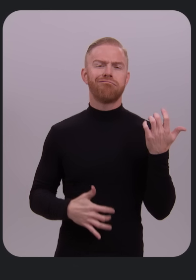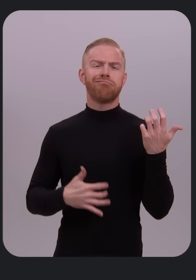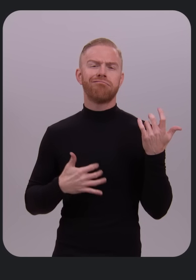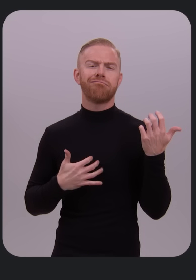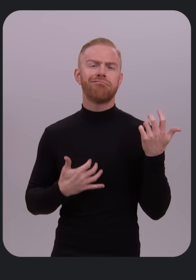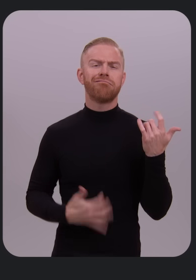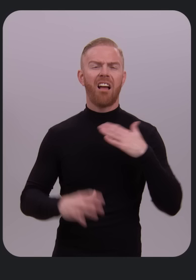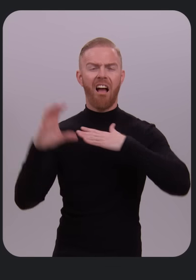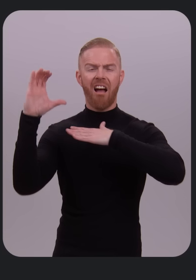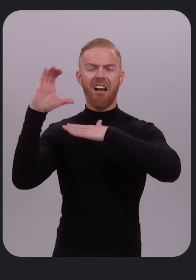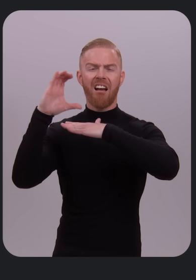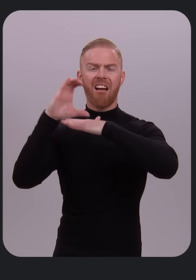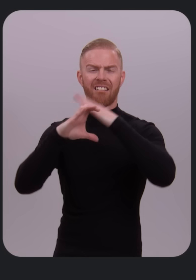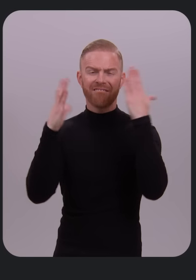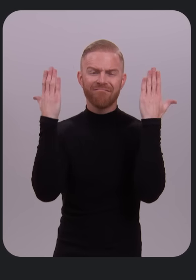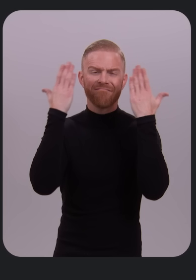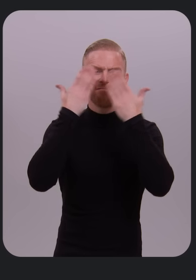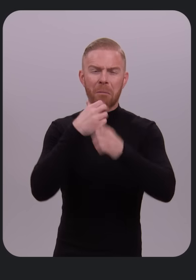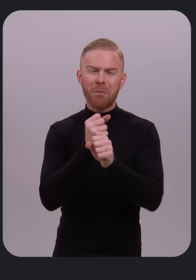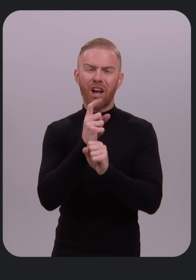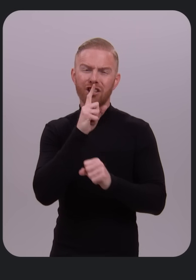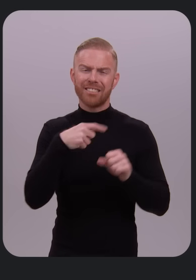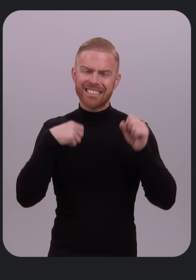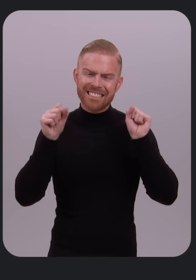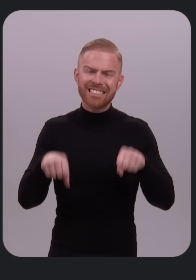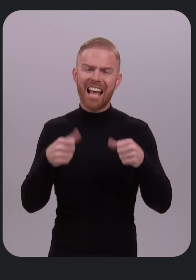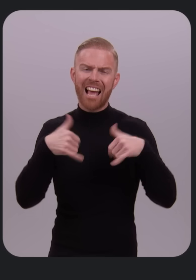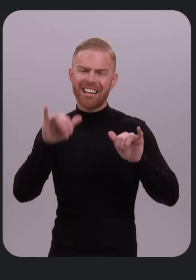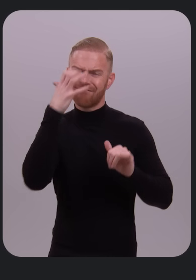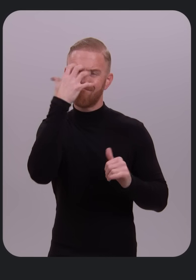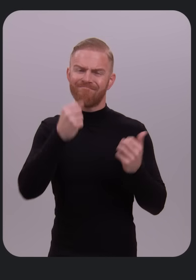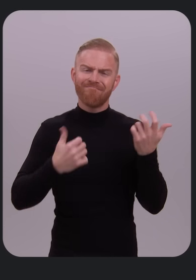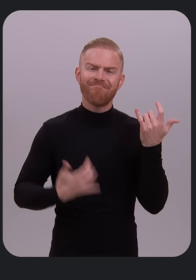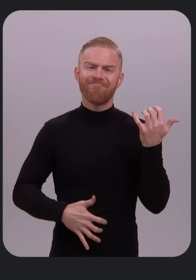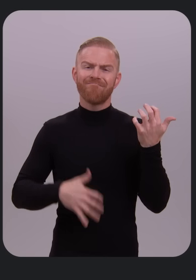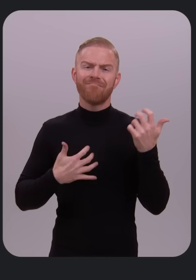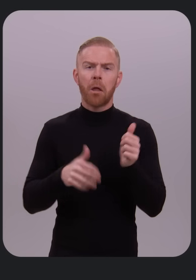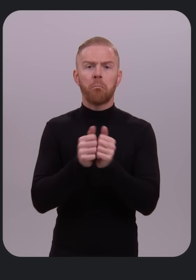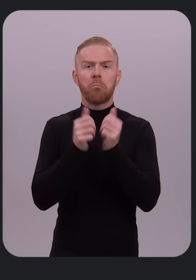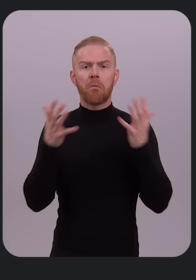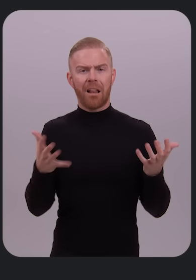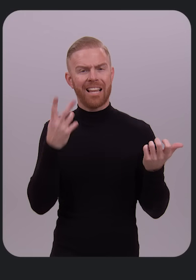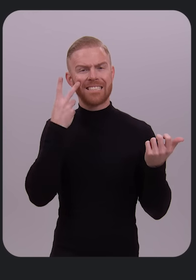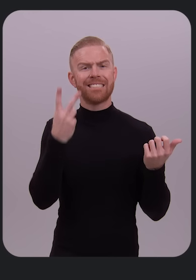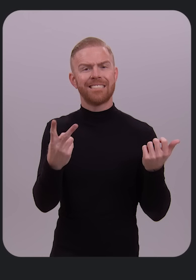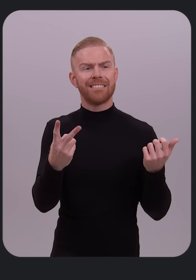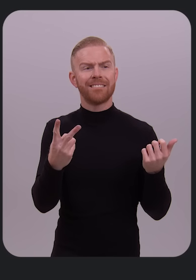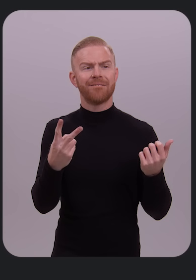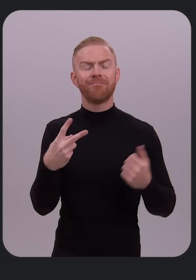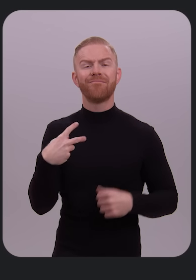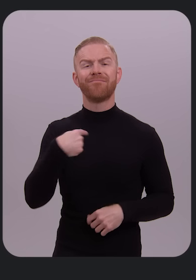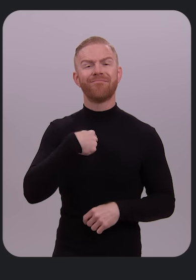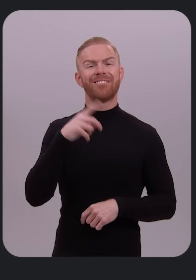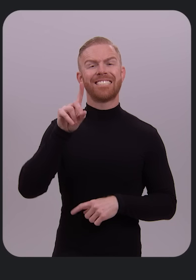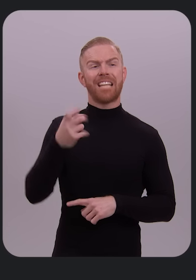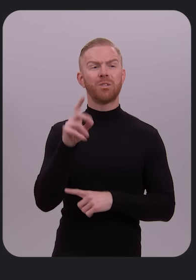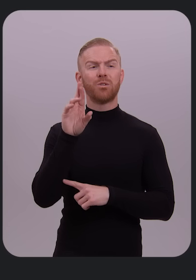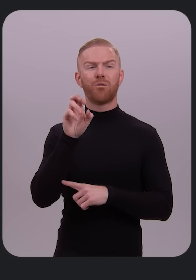sure I could still play guitar without being able to see. I was diagnosed with retinitis pigmentosa